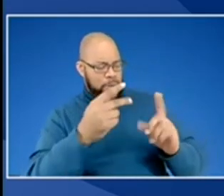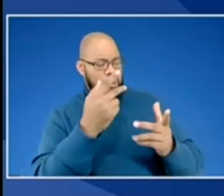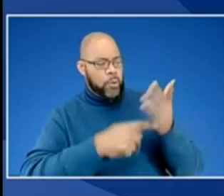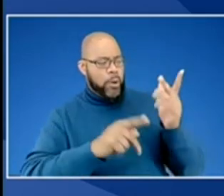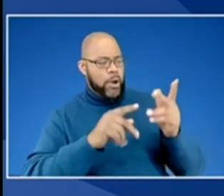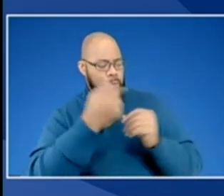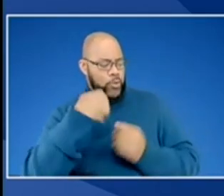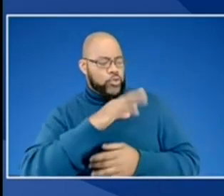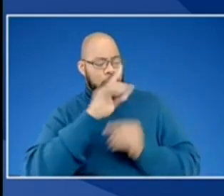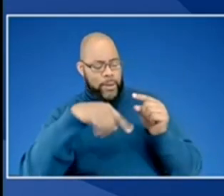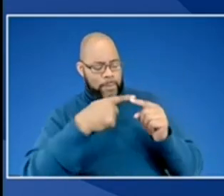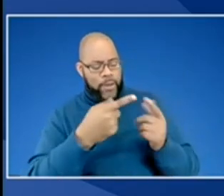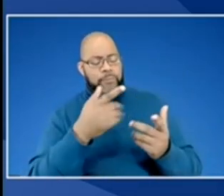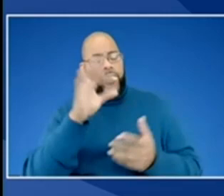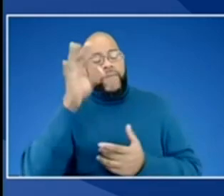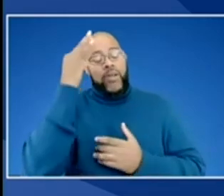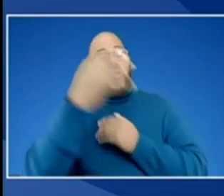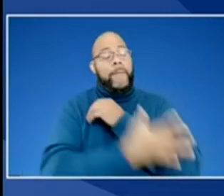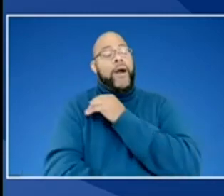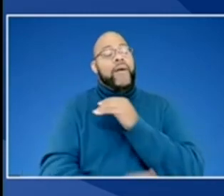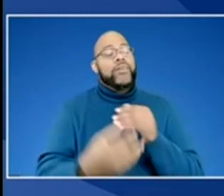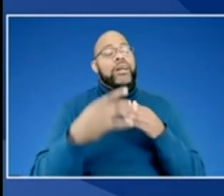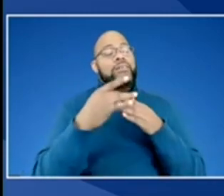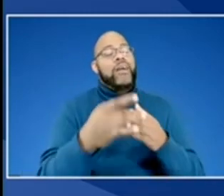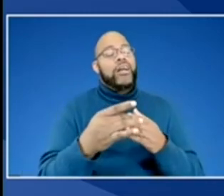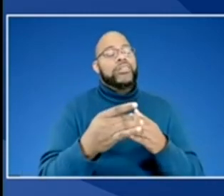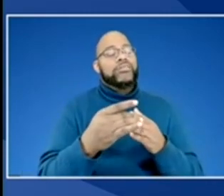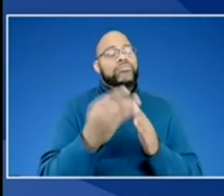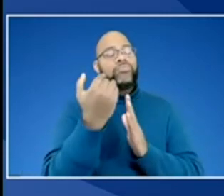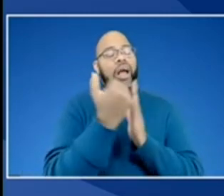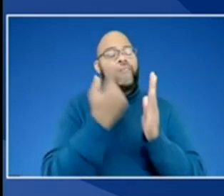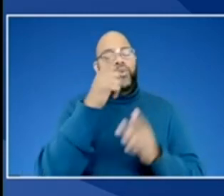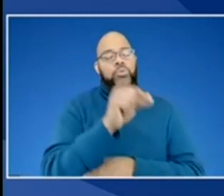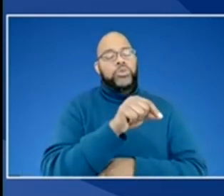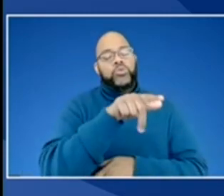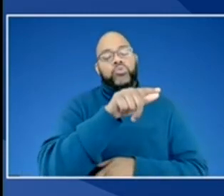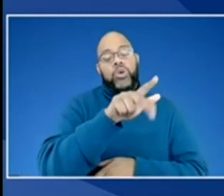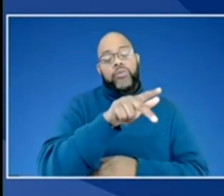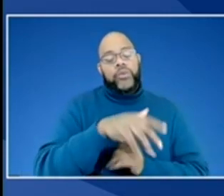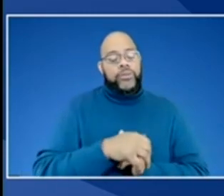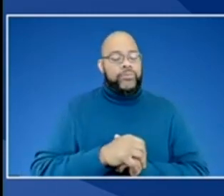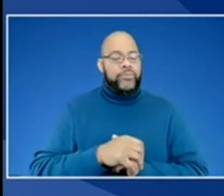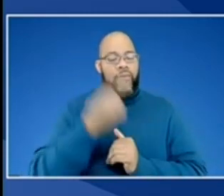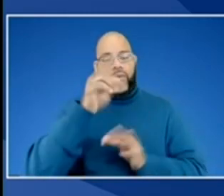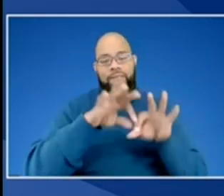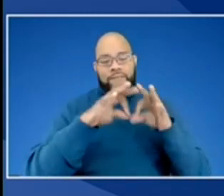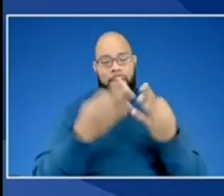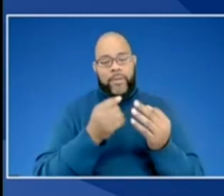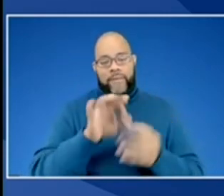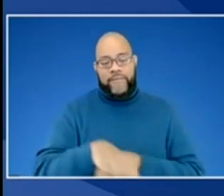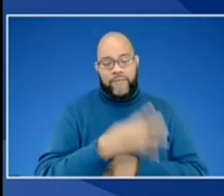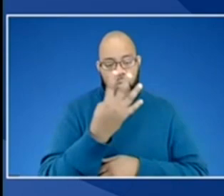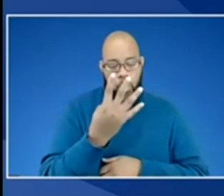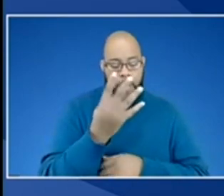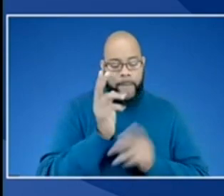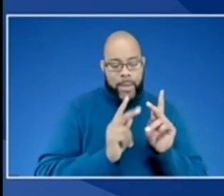about. Federal poverty guidelines for 2023 for a family of 4 of 30,000.